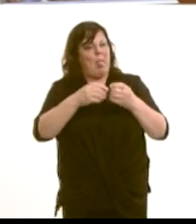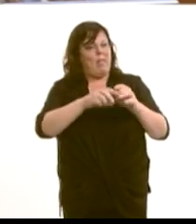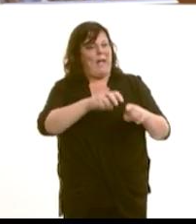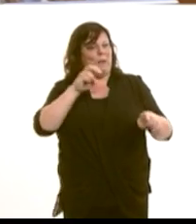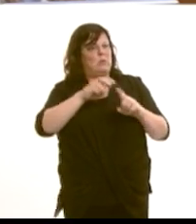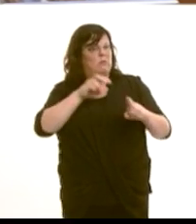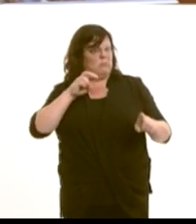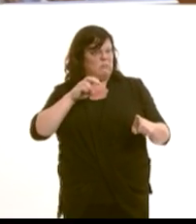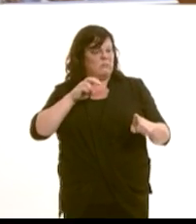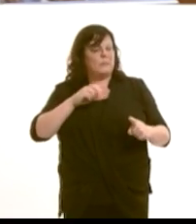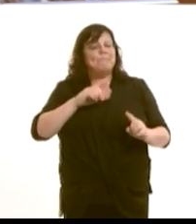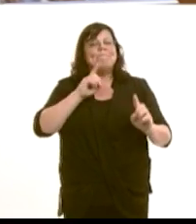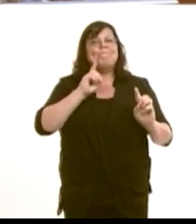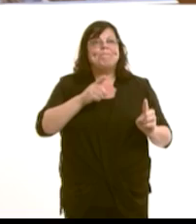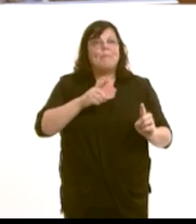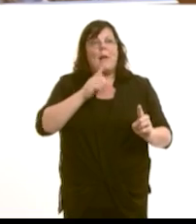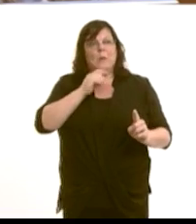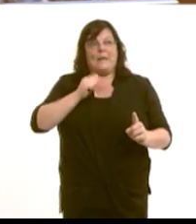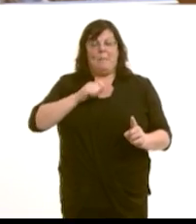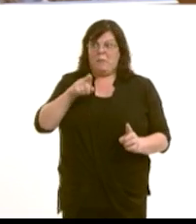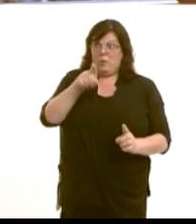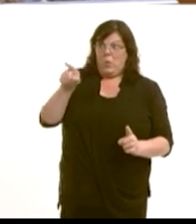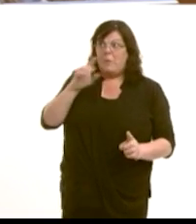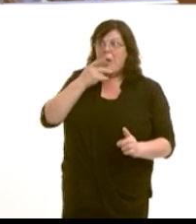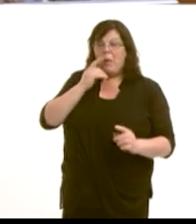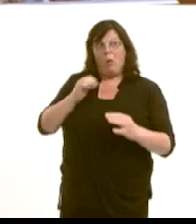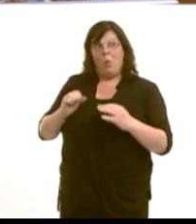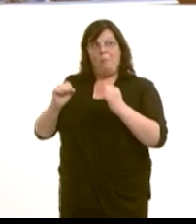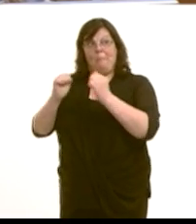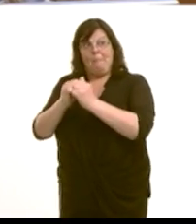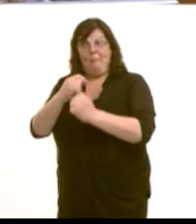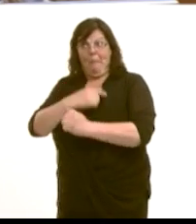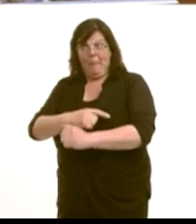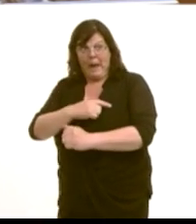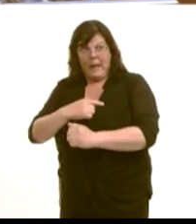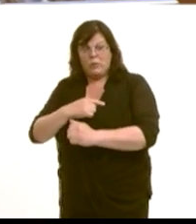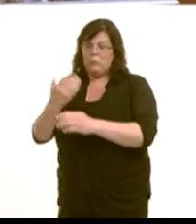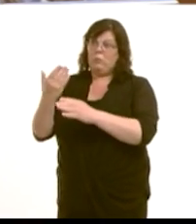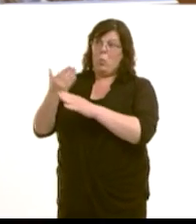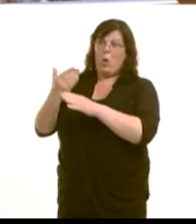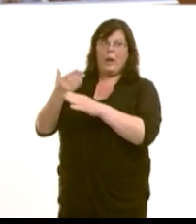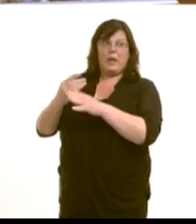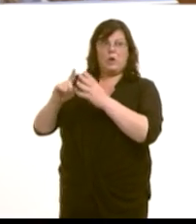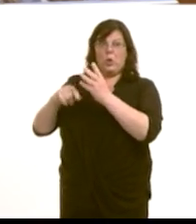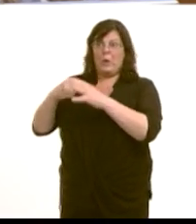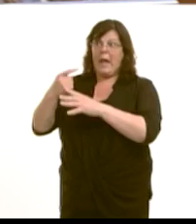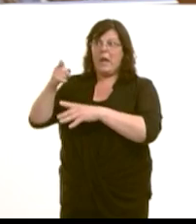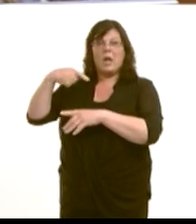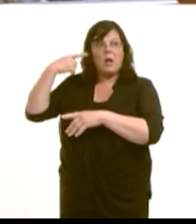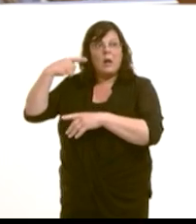I expect those people who made those pledges, and who may well be in Government in London in the next few months, to keep to those pledges.